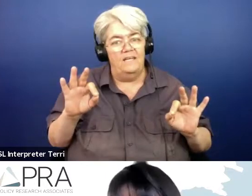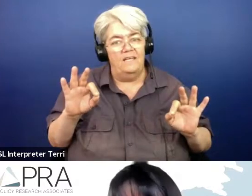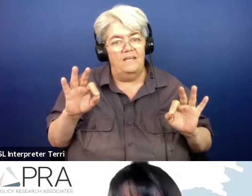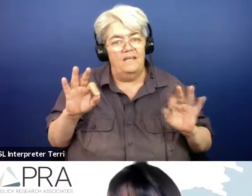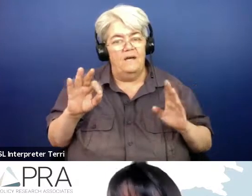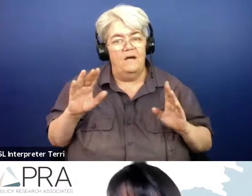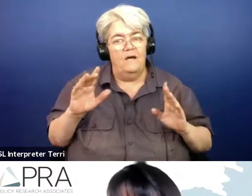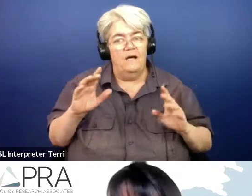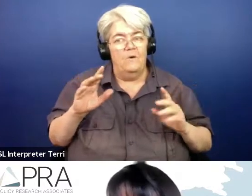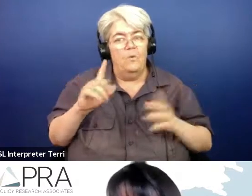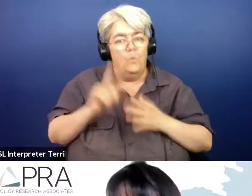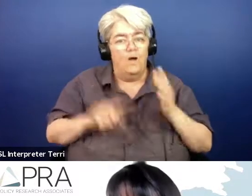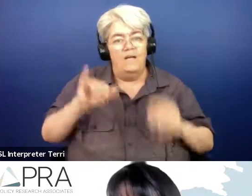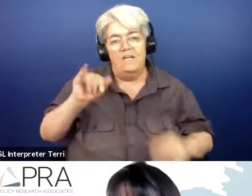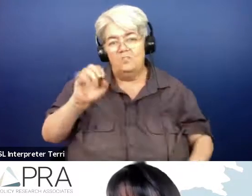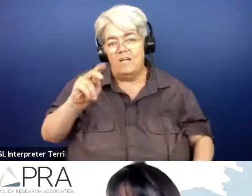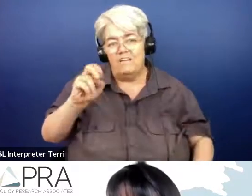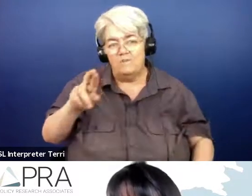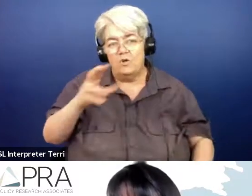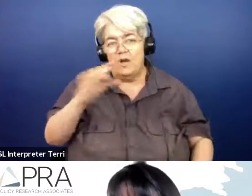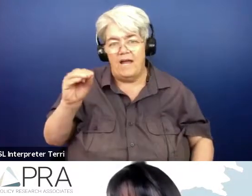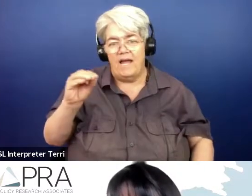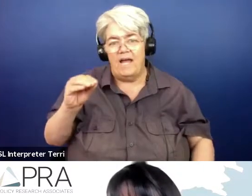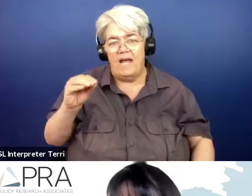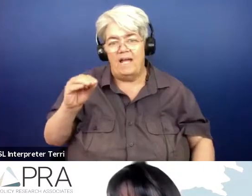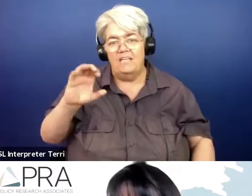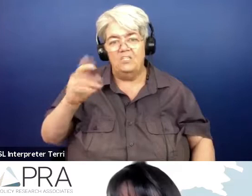and -- I'm sorry -- I'm sorry and Cheryl